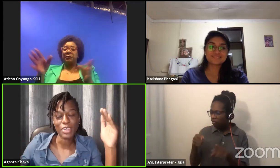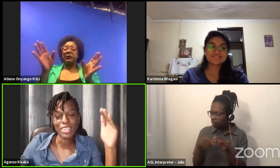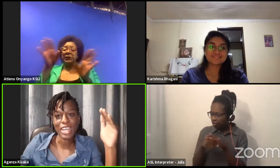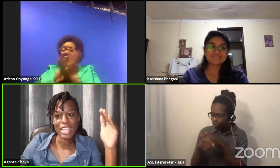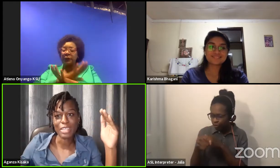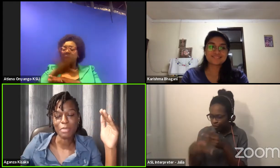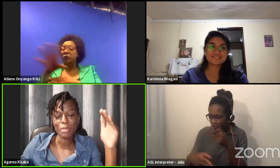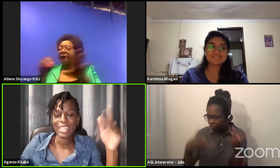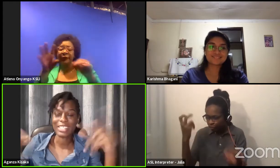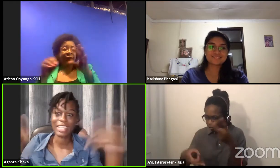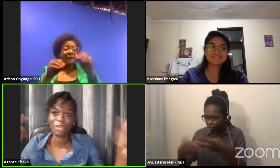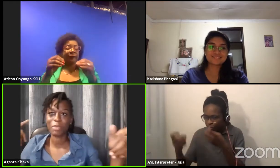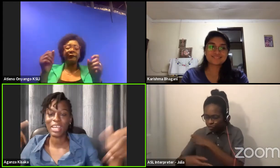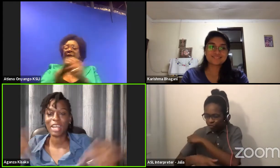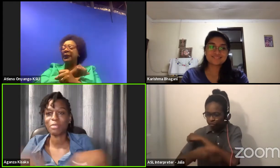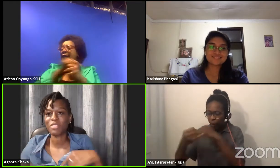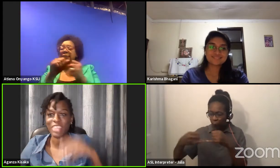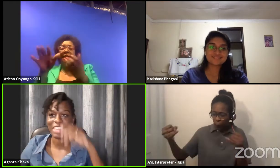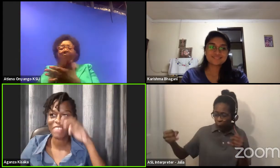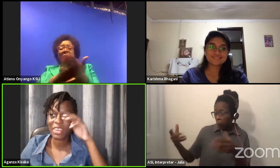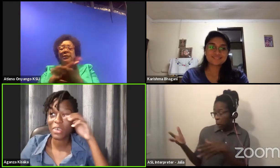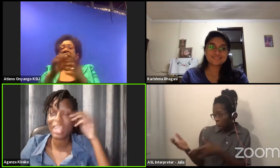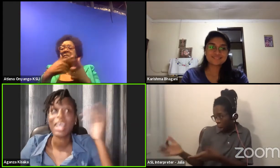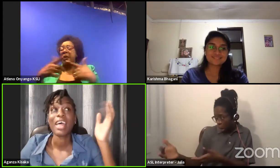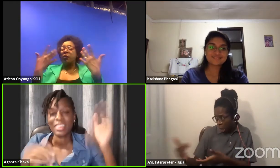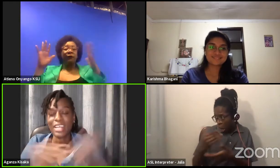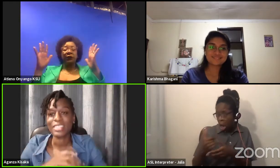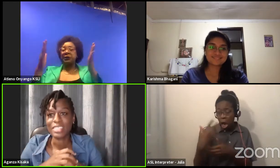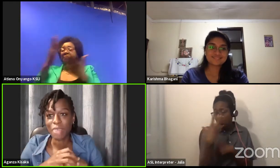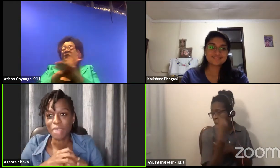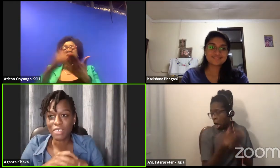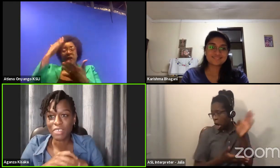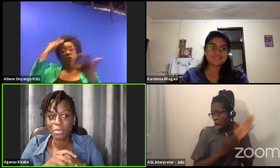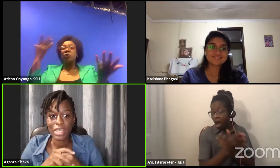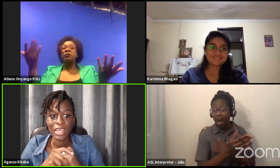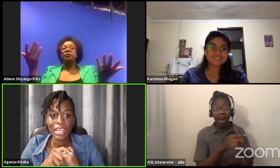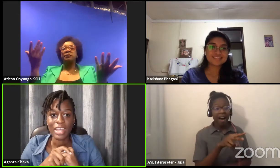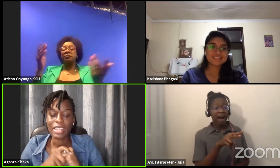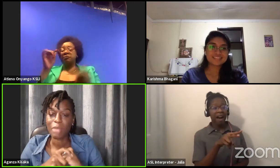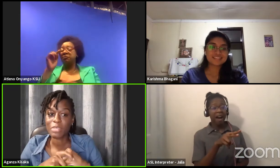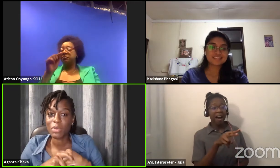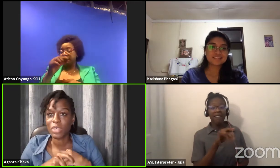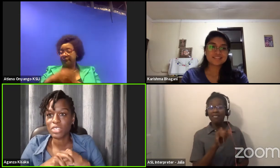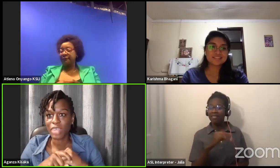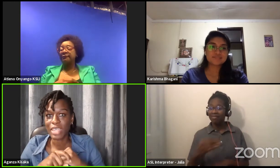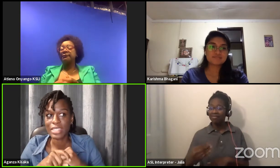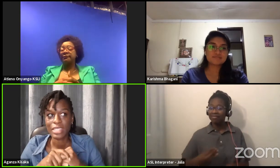and we're going to light up the place and then we'll be out before they even know it. That's inspiring for me, and that makes me want to write.